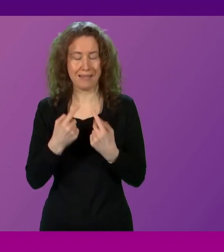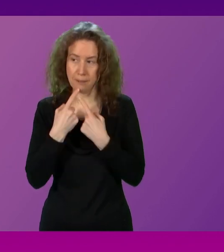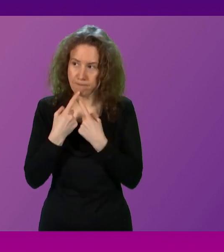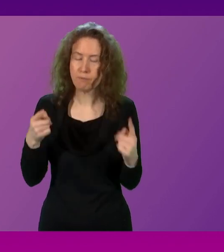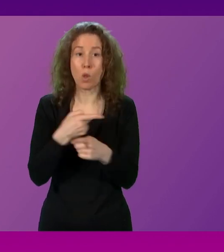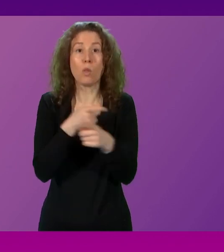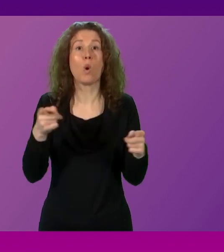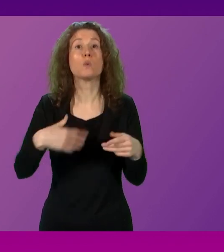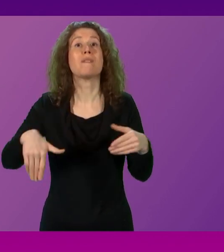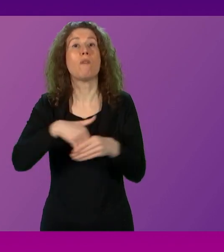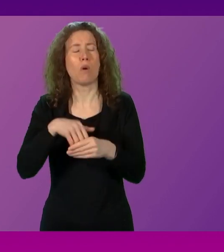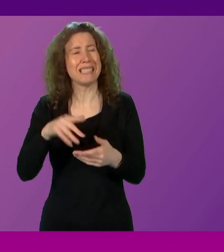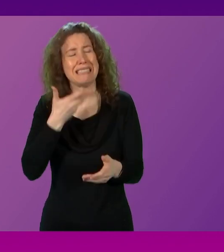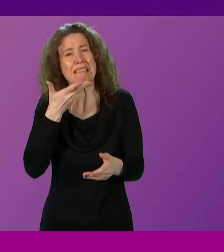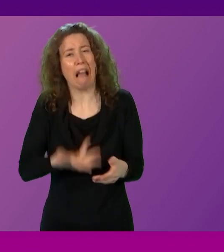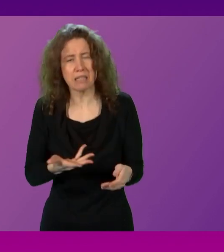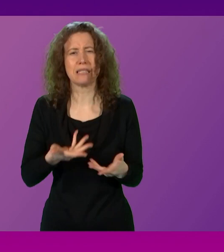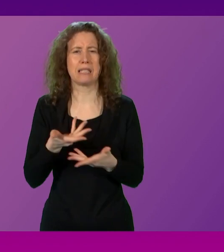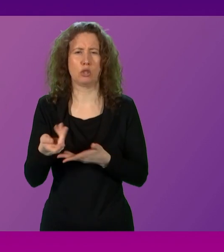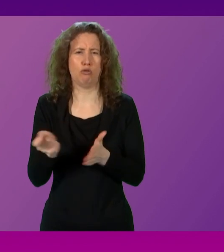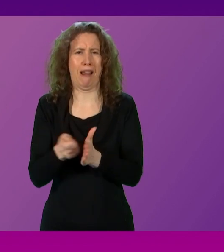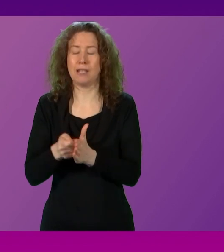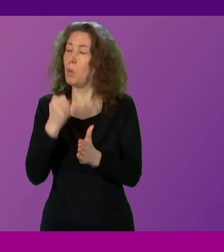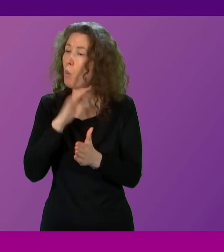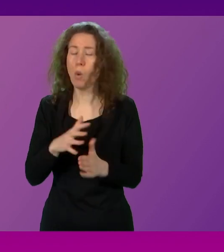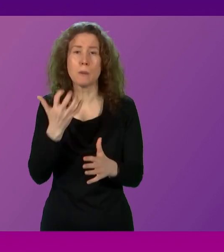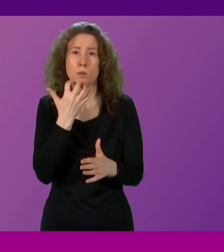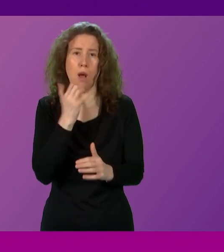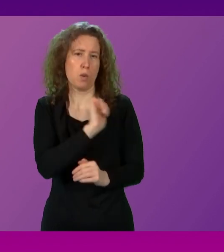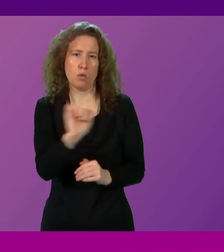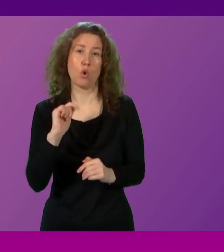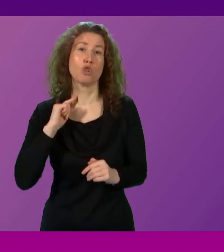those involved in this disgusting trade to say that we will not put up with their cruelty any